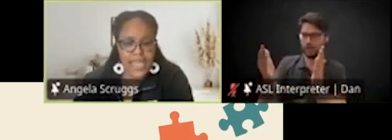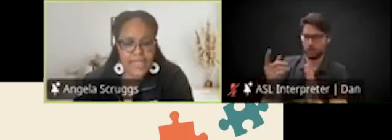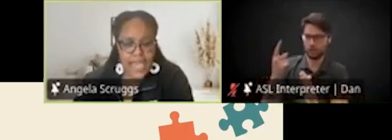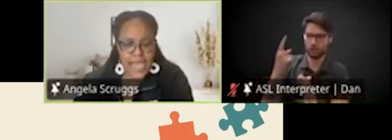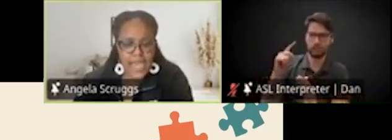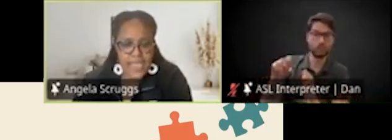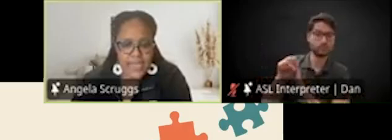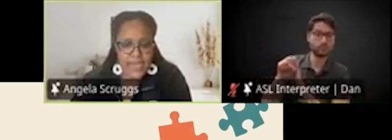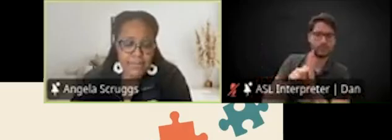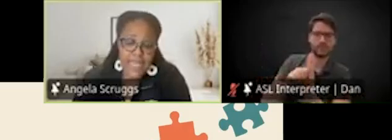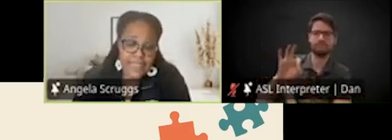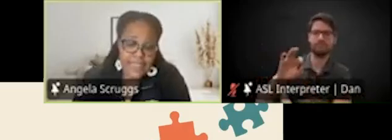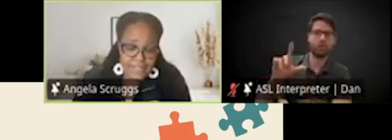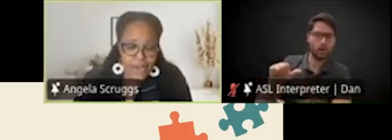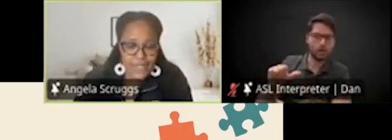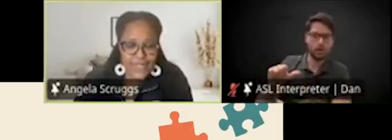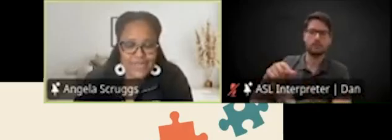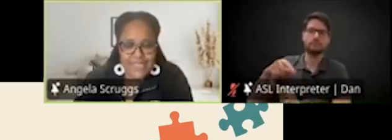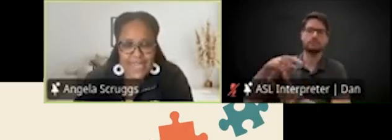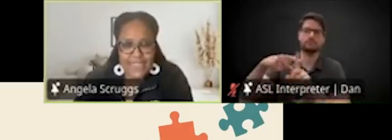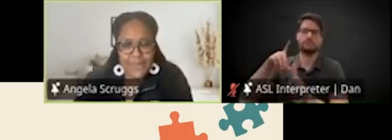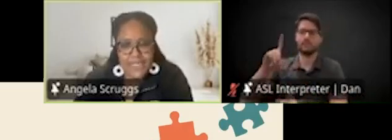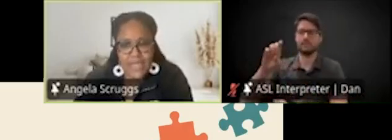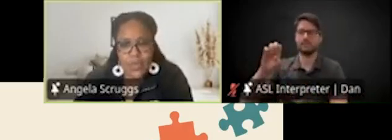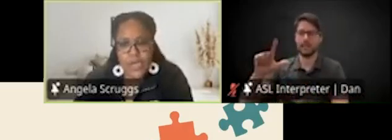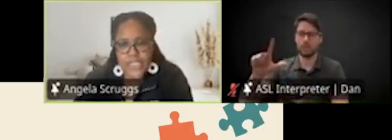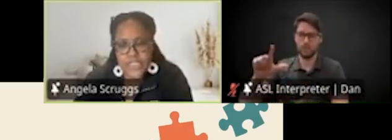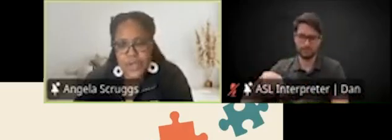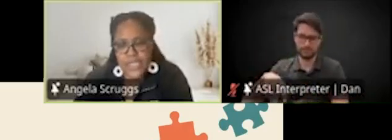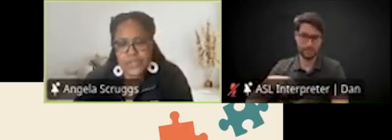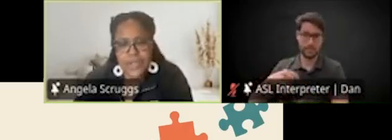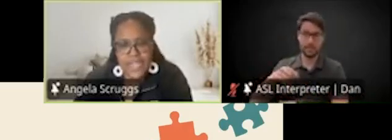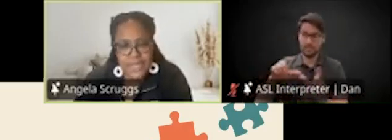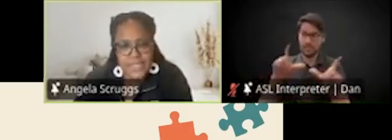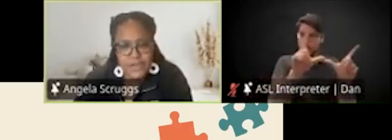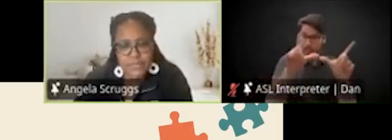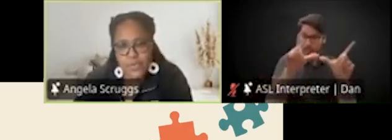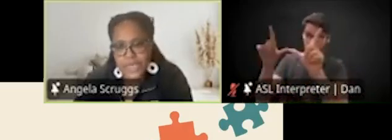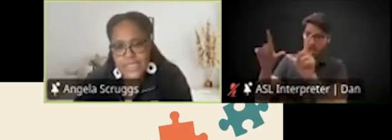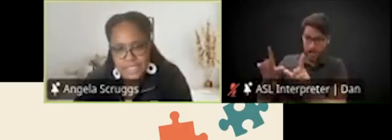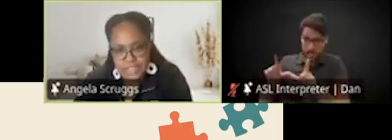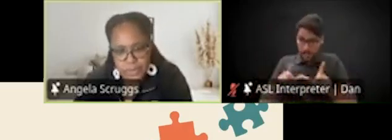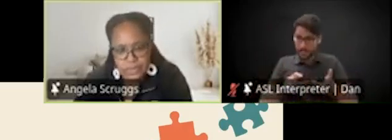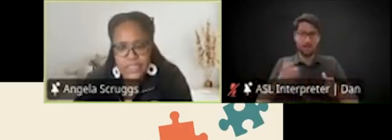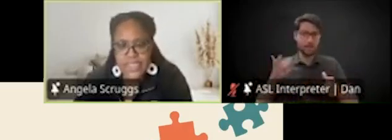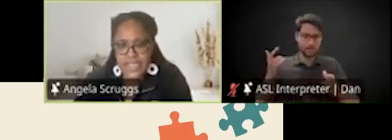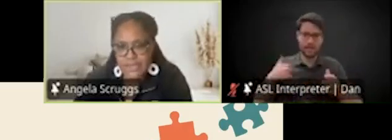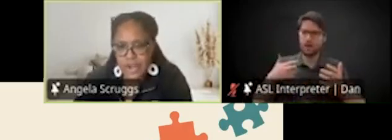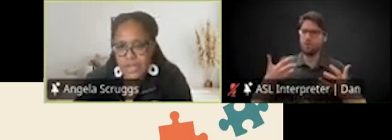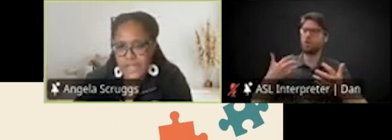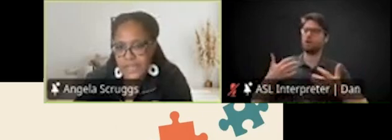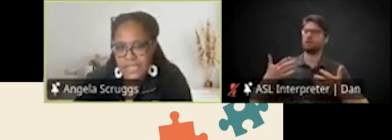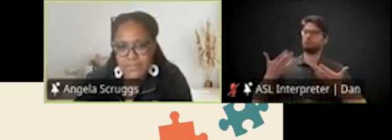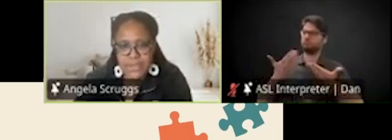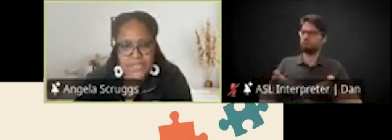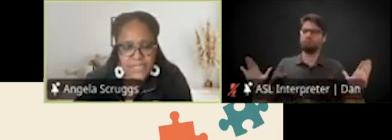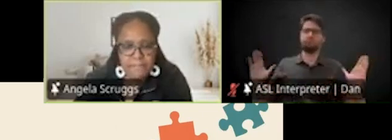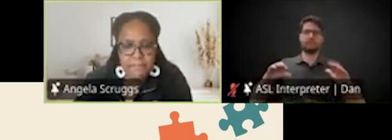And I am licensed in all of those states, because I wanted to try to make myself more accessible to the Deaf and hard of hearing community.